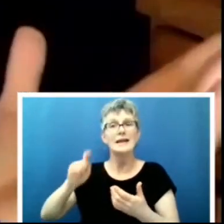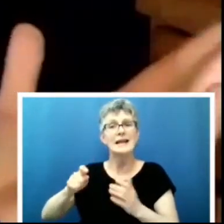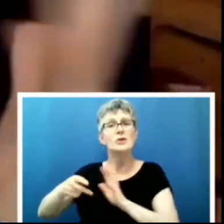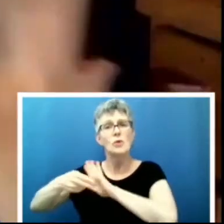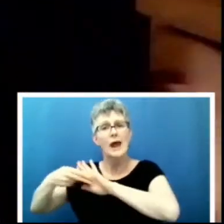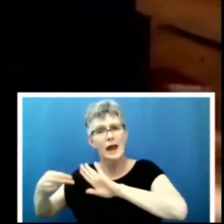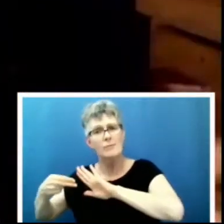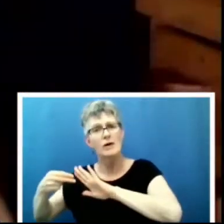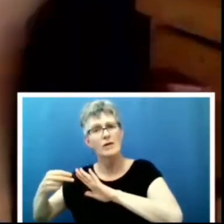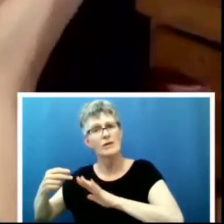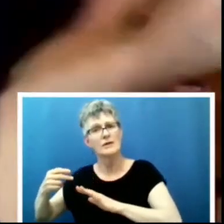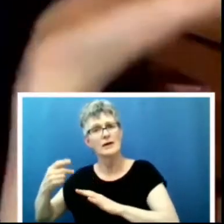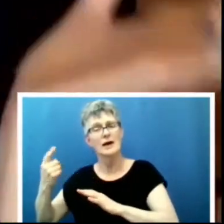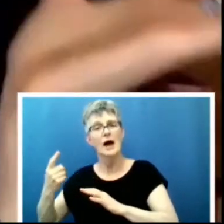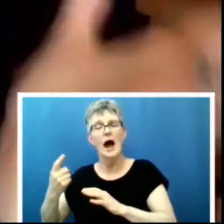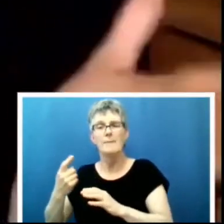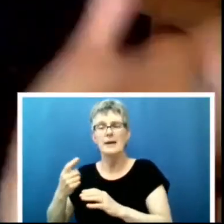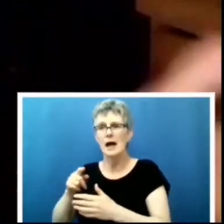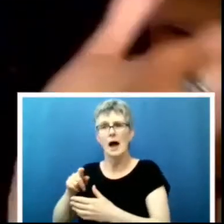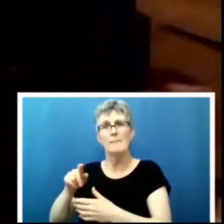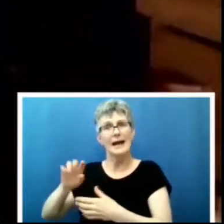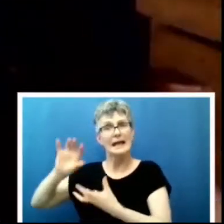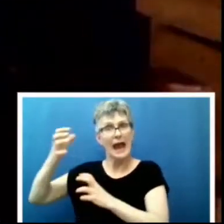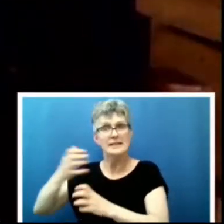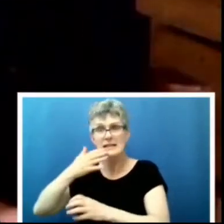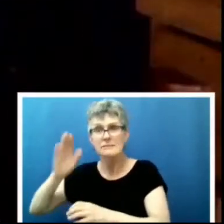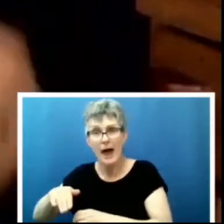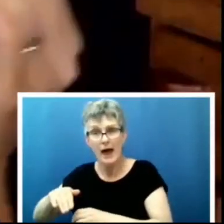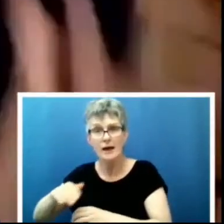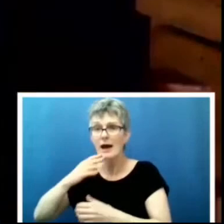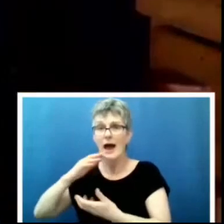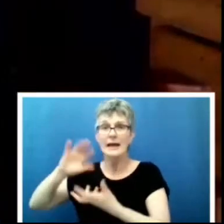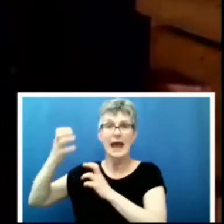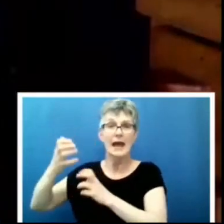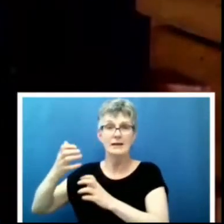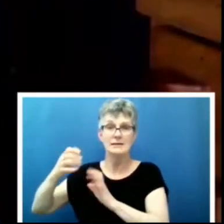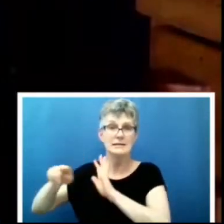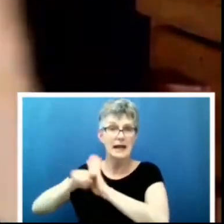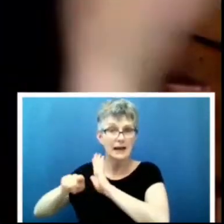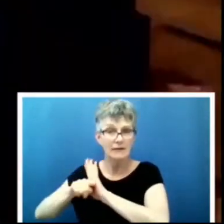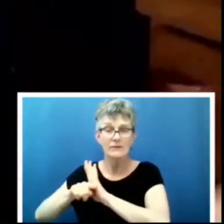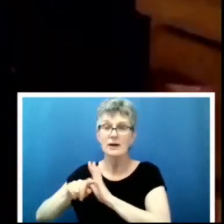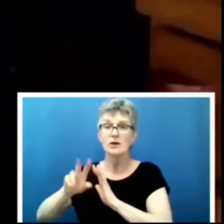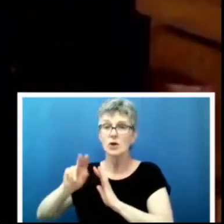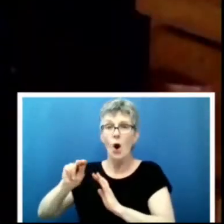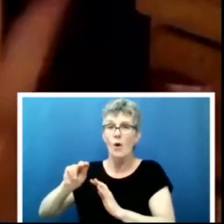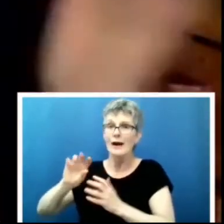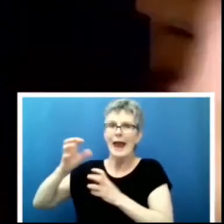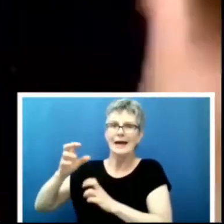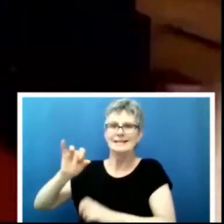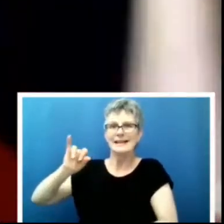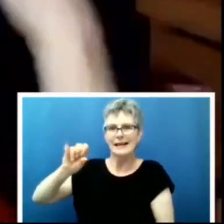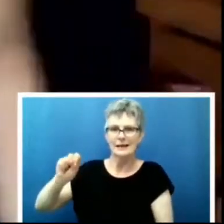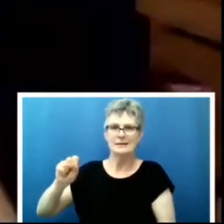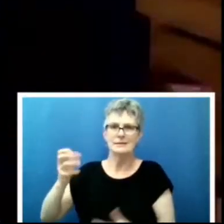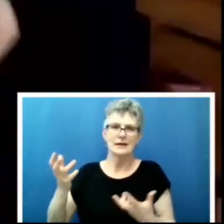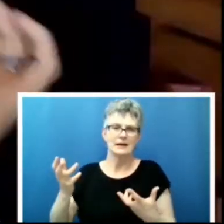Nothings wrong, I mean the world is just the way it is. (chuckling) [Phil] Yeah, yeah. Your reality, right? [Phil] Right. If we were having an apocalypse or whatever,